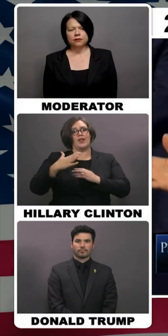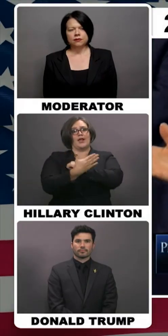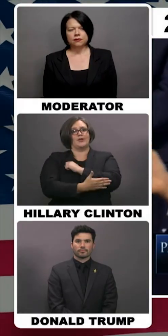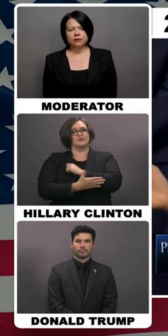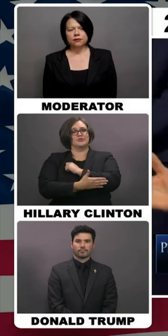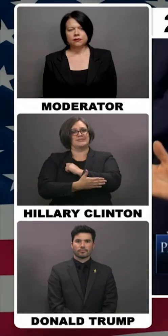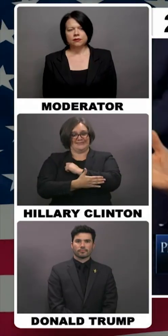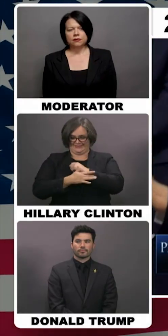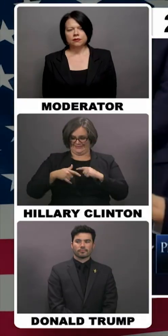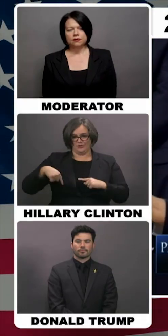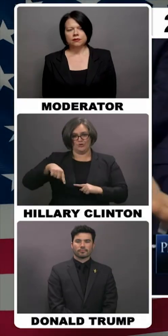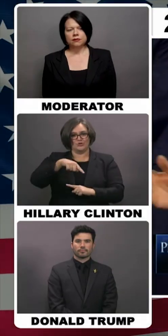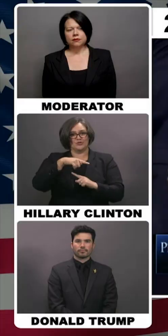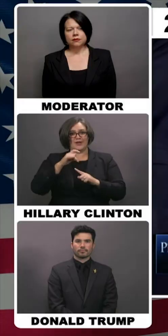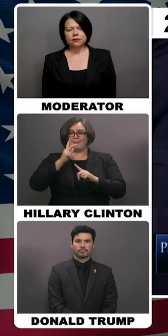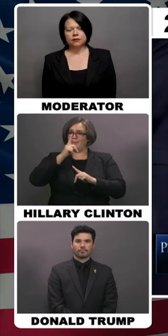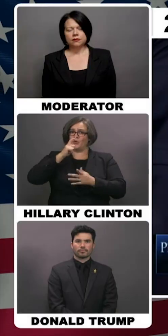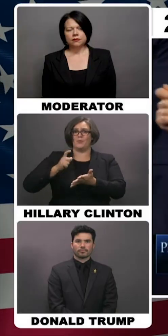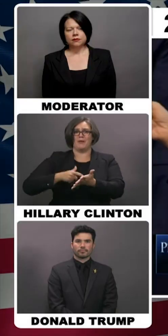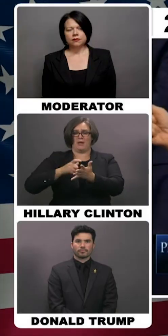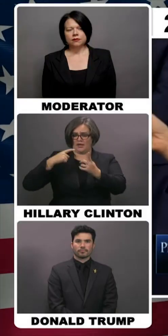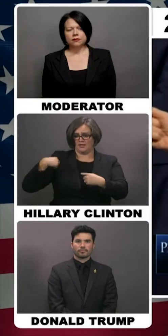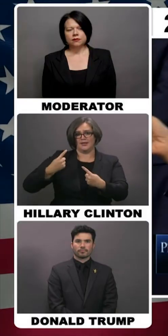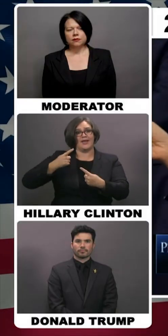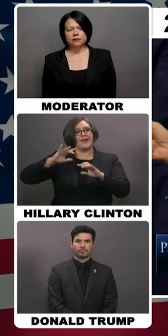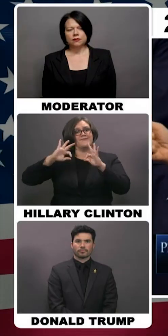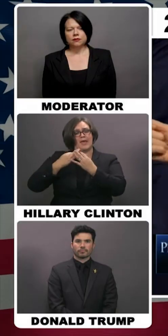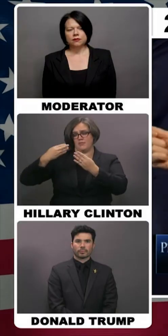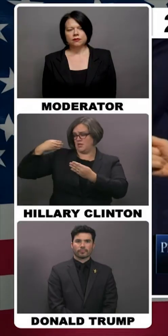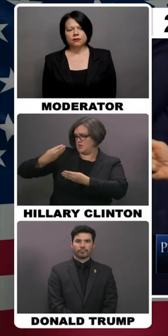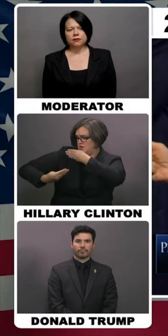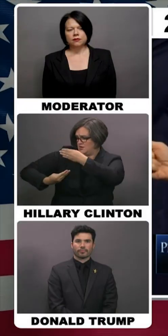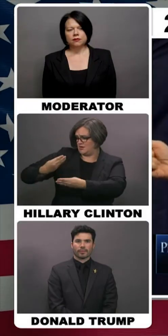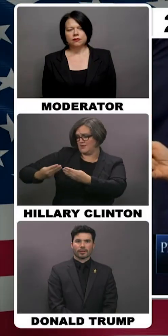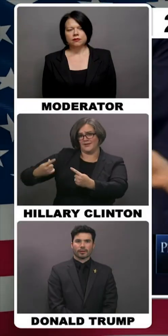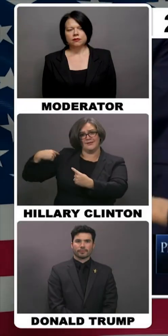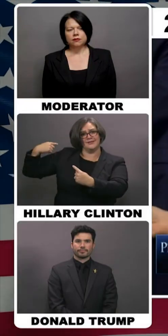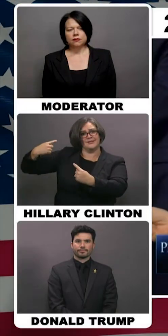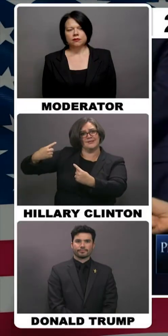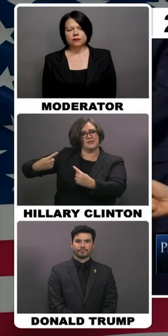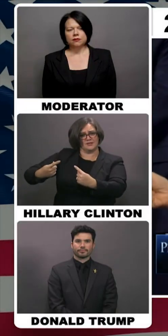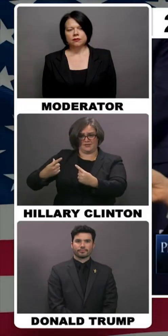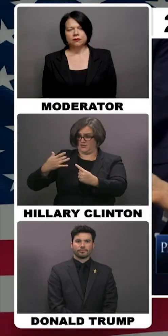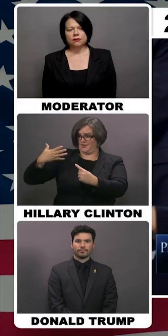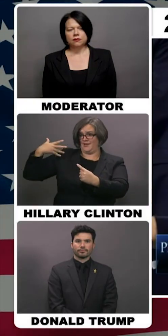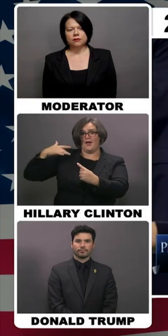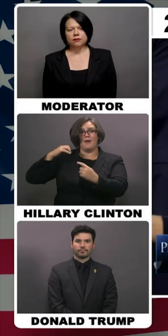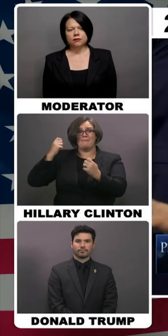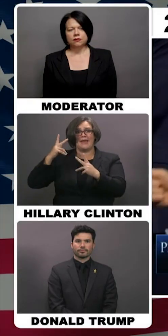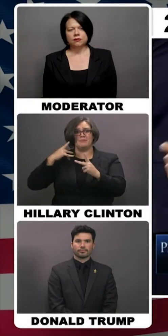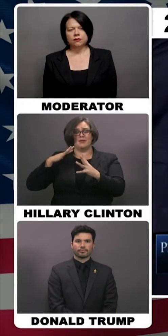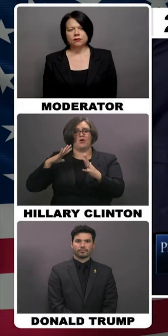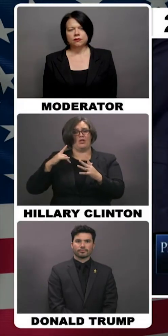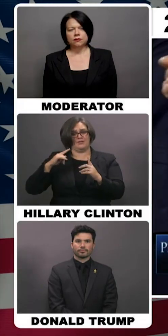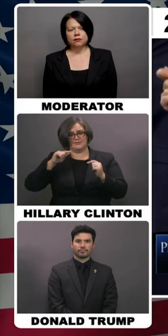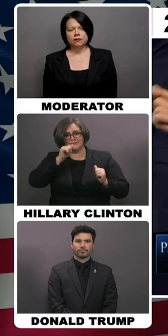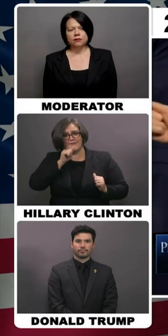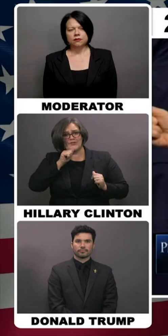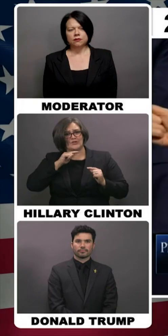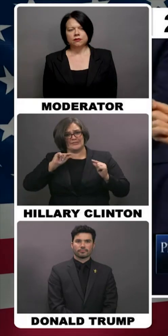and their fathers and their grandfathers, they dug that coal out. A lot of them lost their lives. They were injured, but they turned the lights on